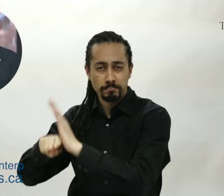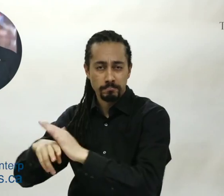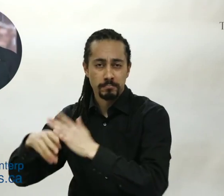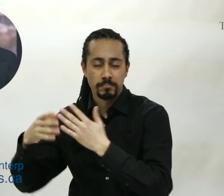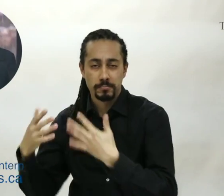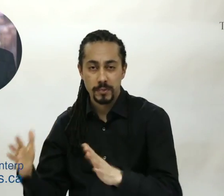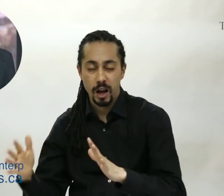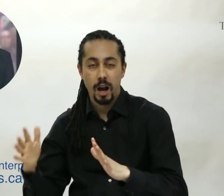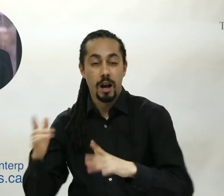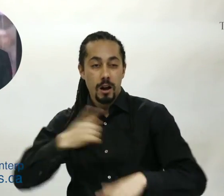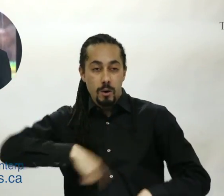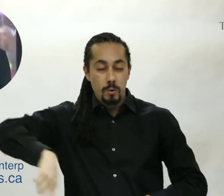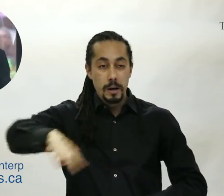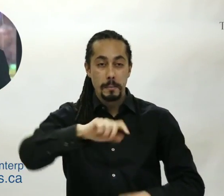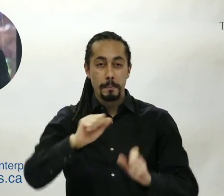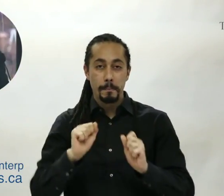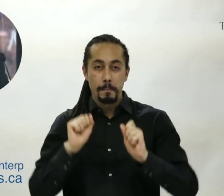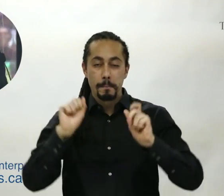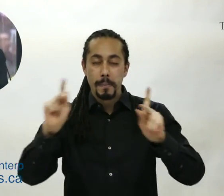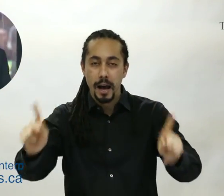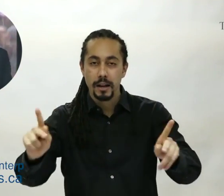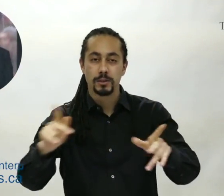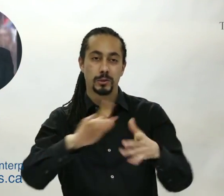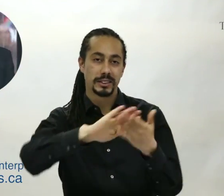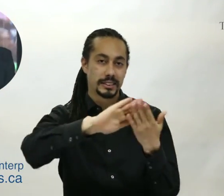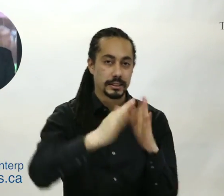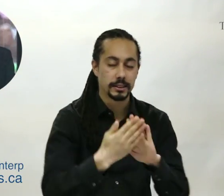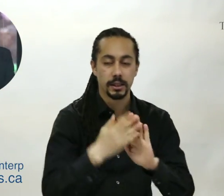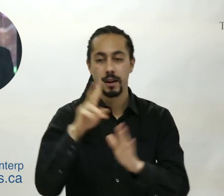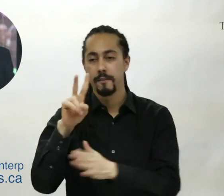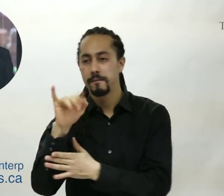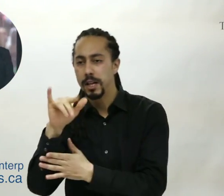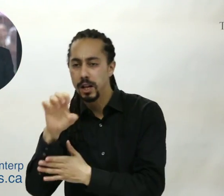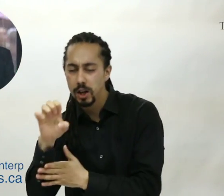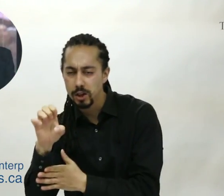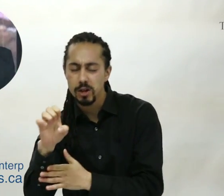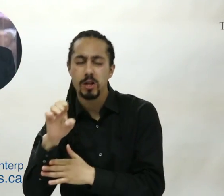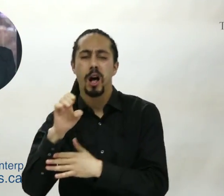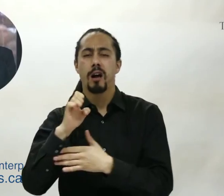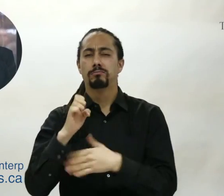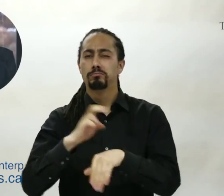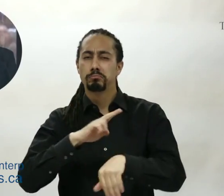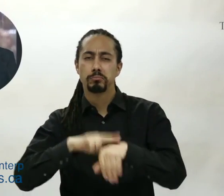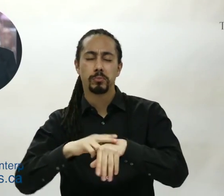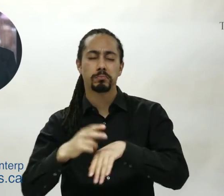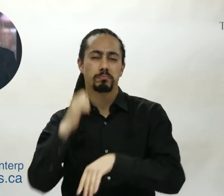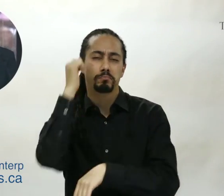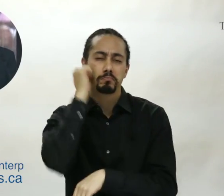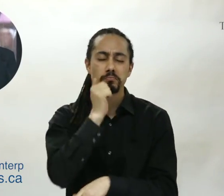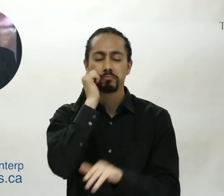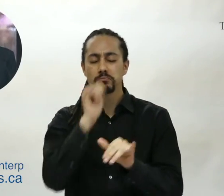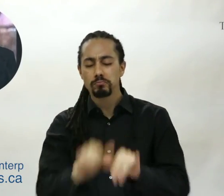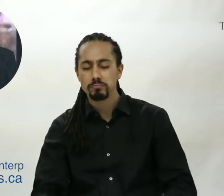and rejoined our daily routines,